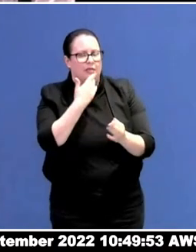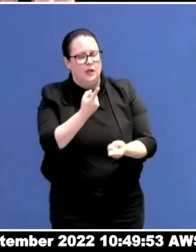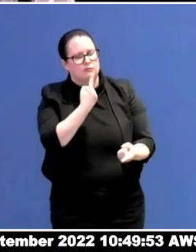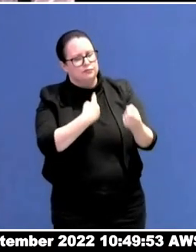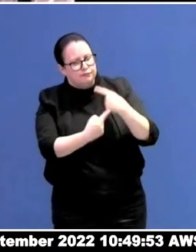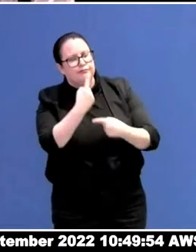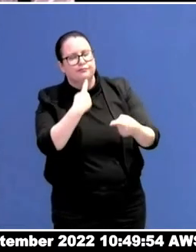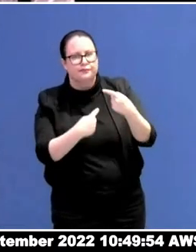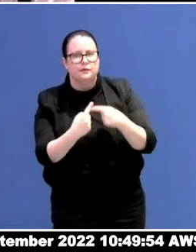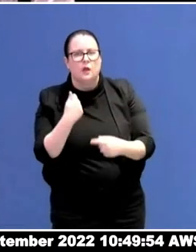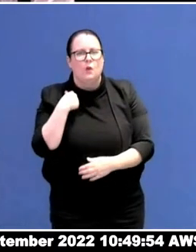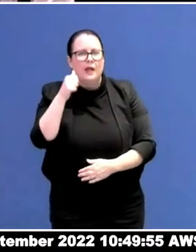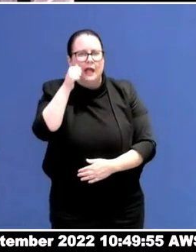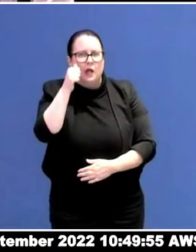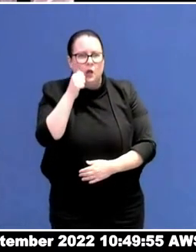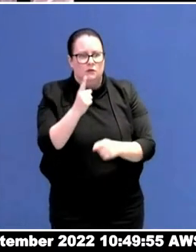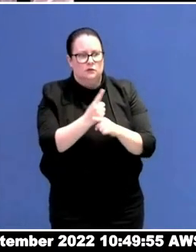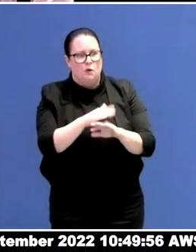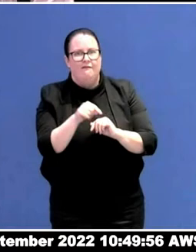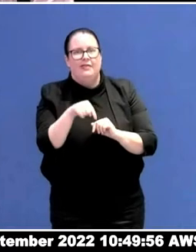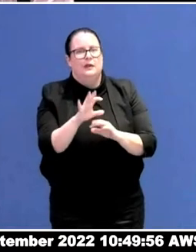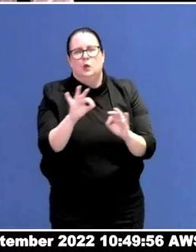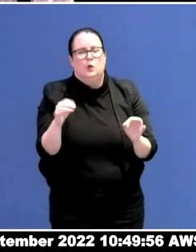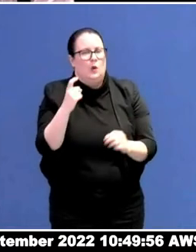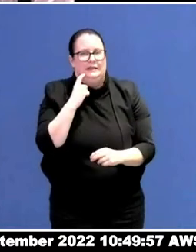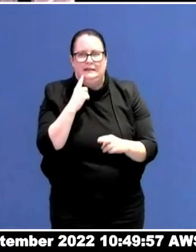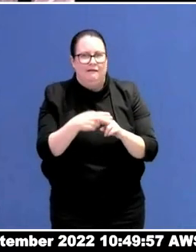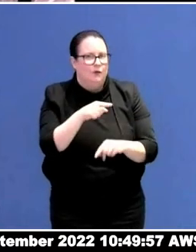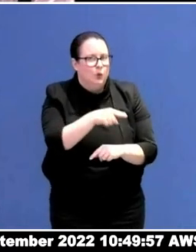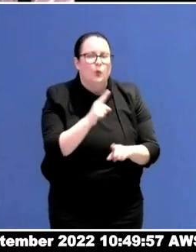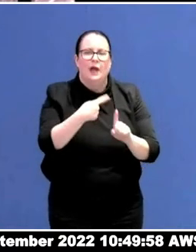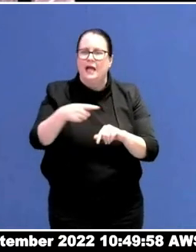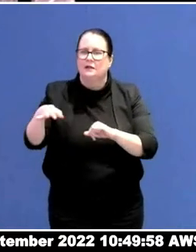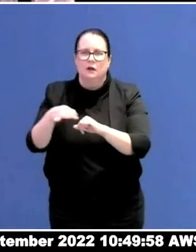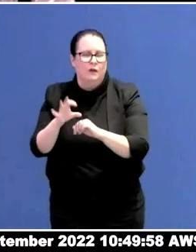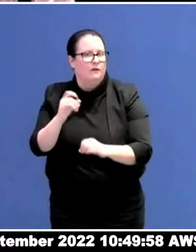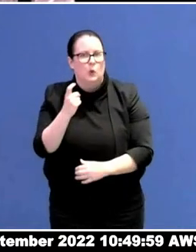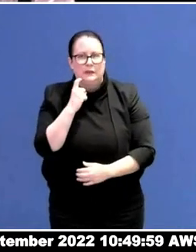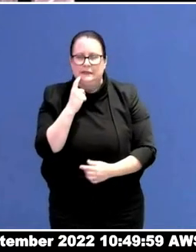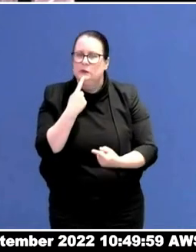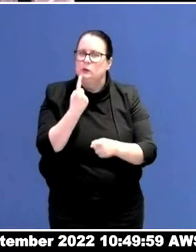We know that this is not an easy process for you or for Kara for that matter, and also, I